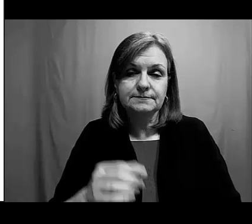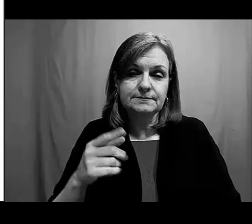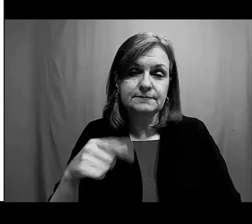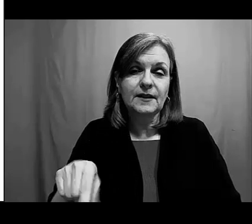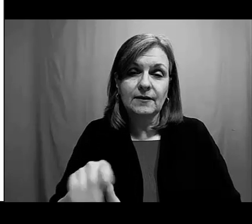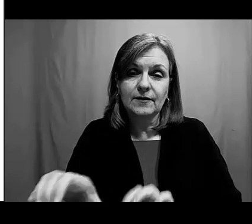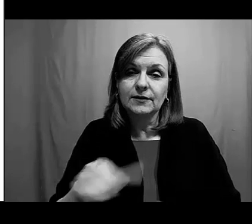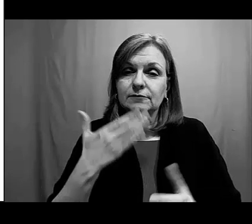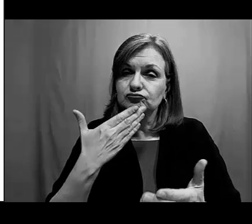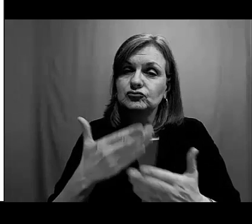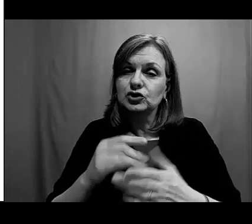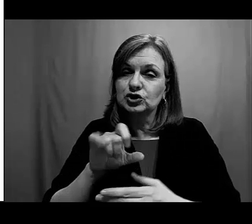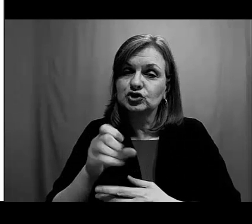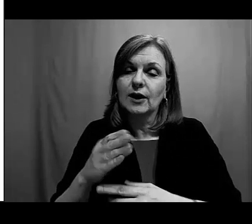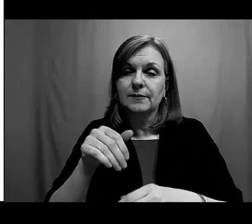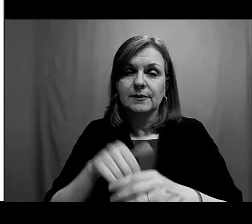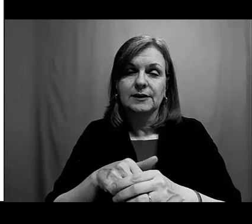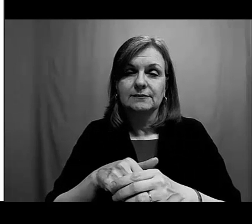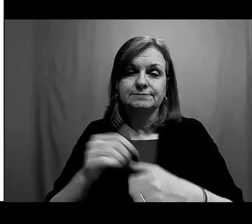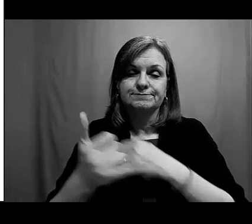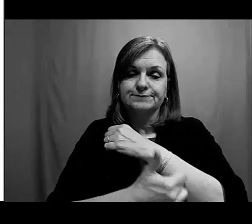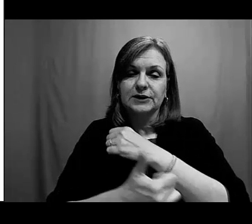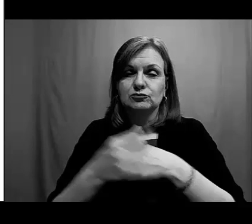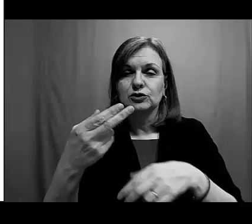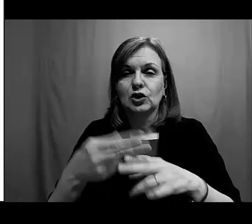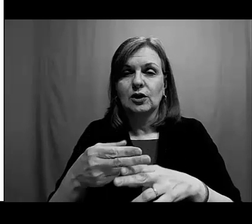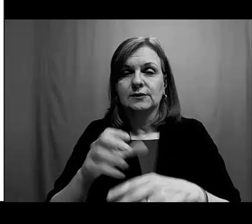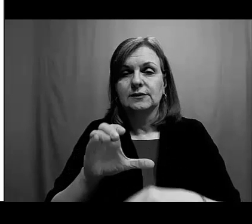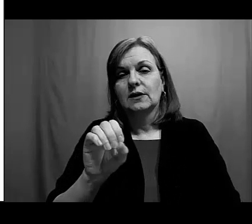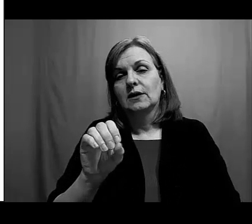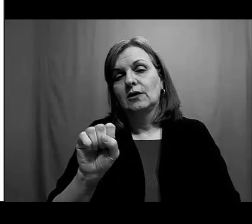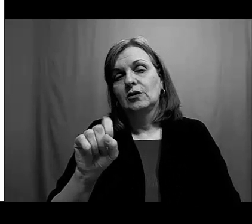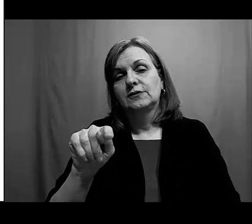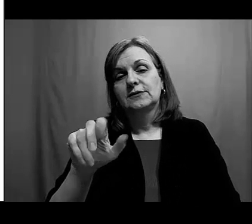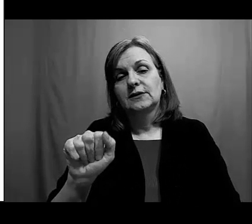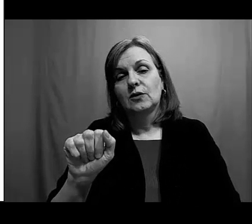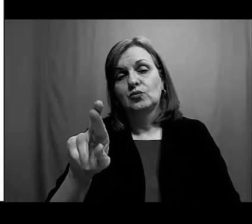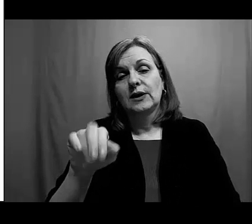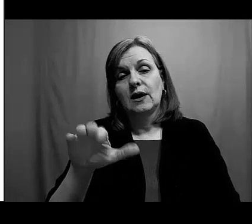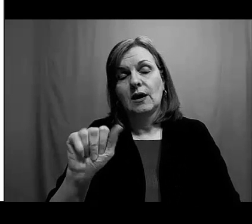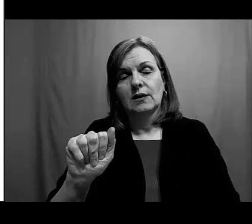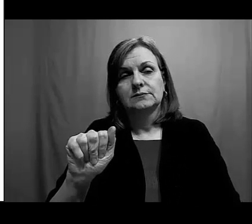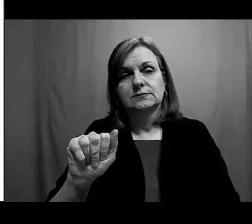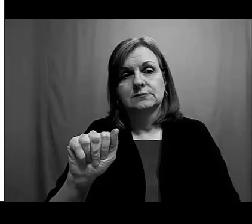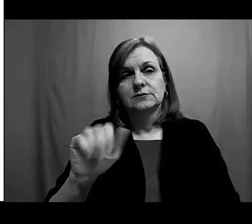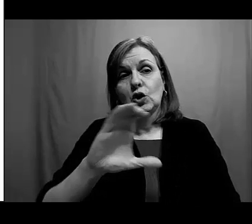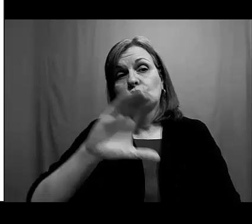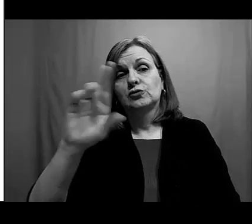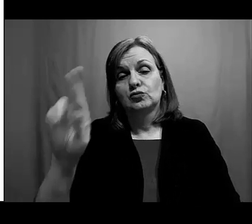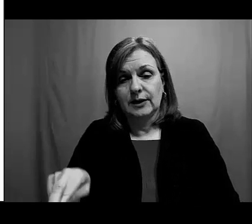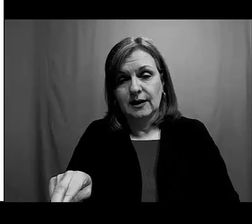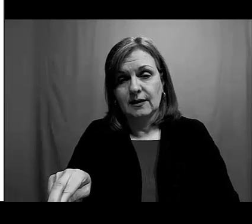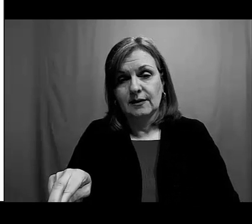They have done a very nice job of this in Costa Rica thinking about these kinds of reserves - essentially have these national